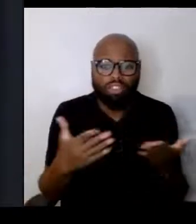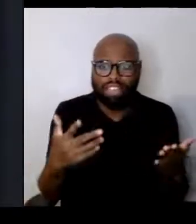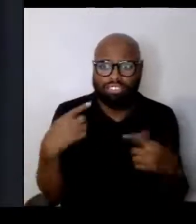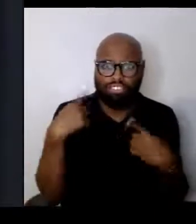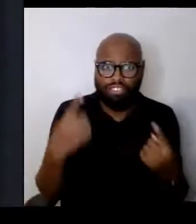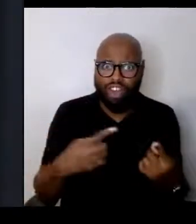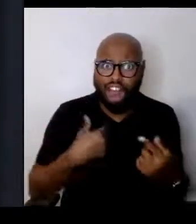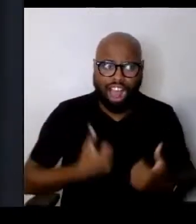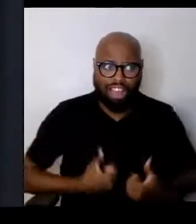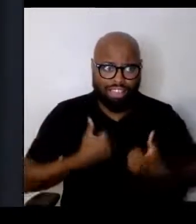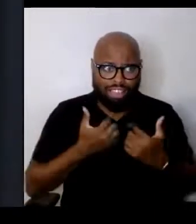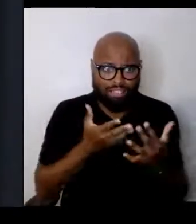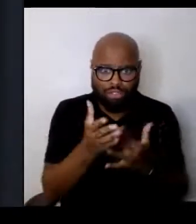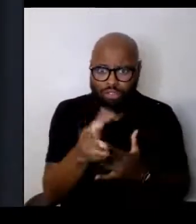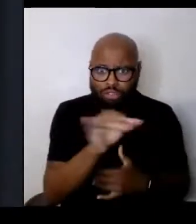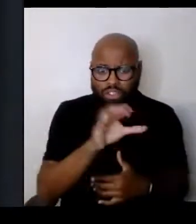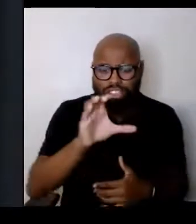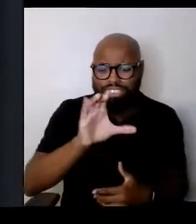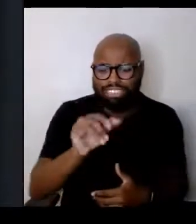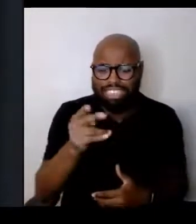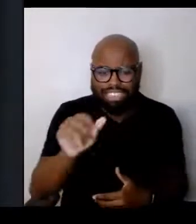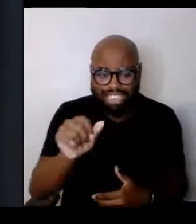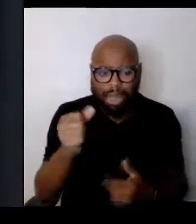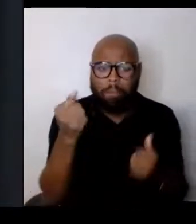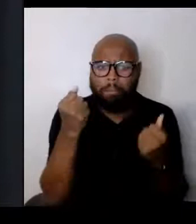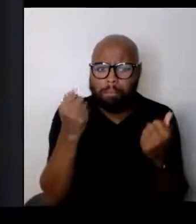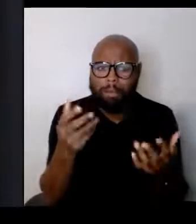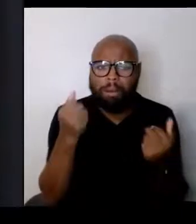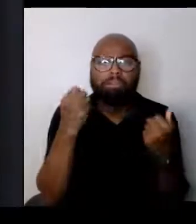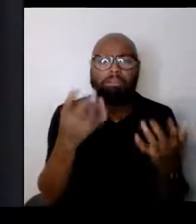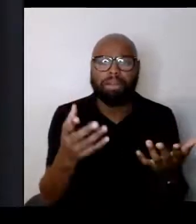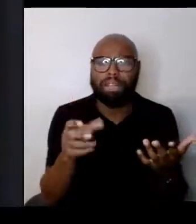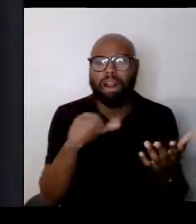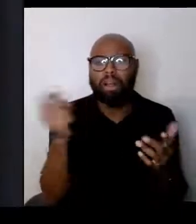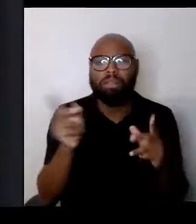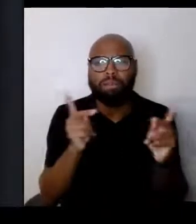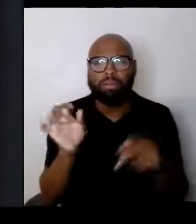and many, many others the imagined scene of my daughter,